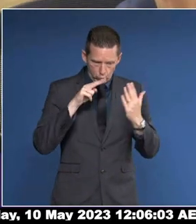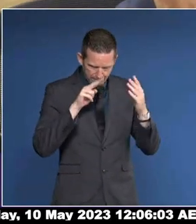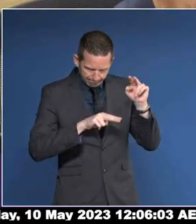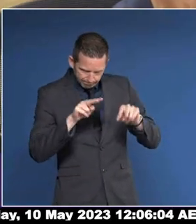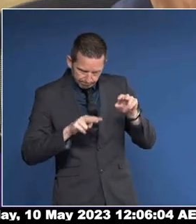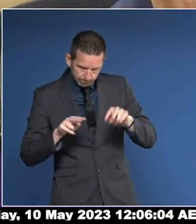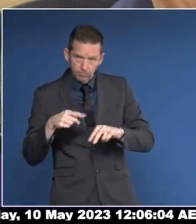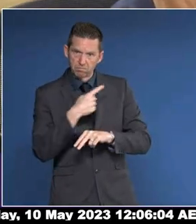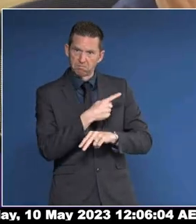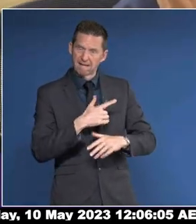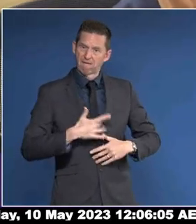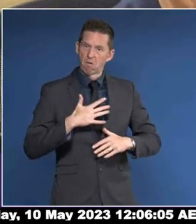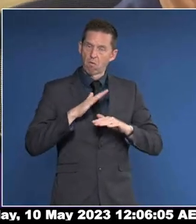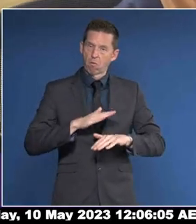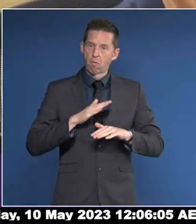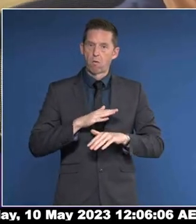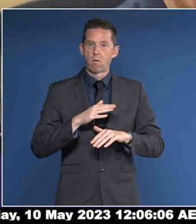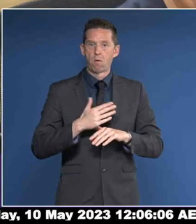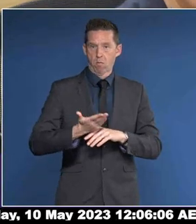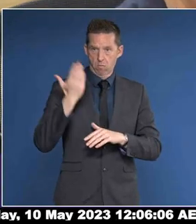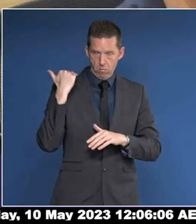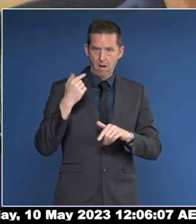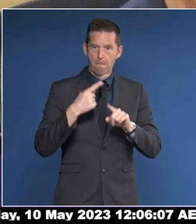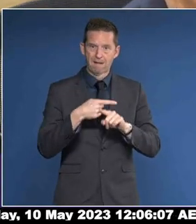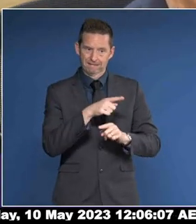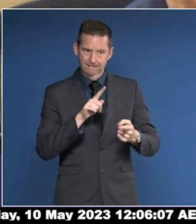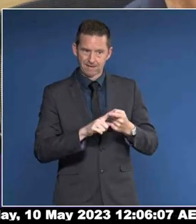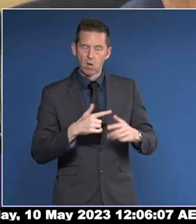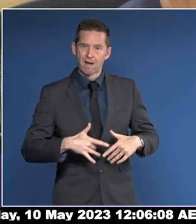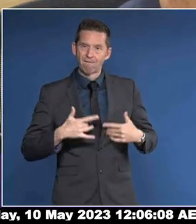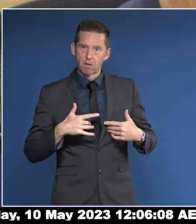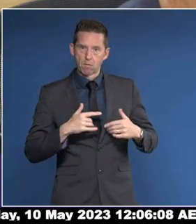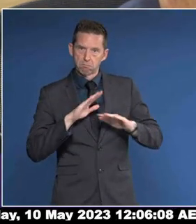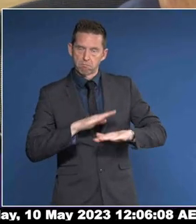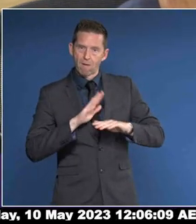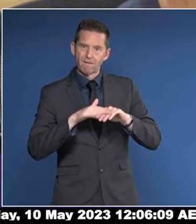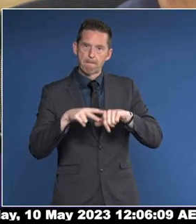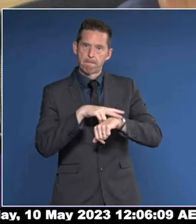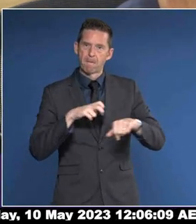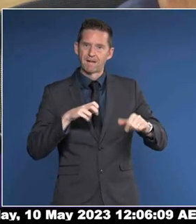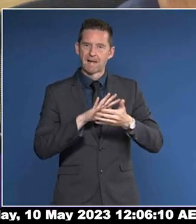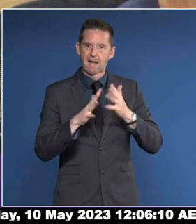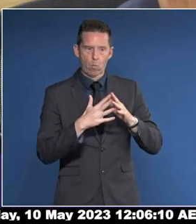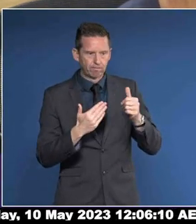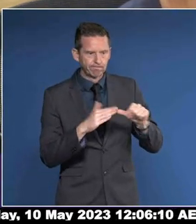at the time and you continue to be satisfied with the police responses in relation to Jonathon and Kaleb; is that right?